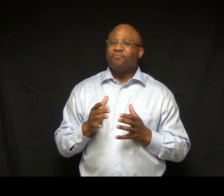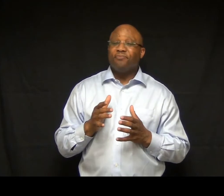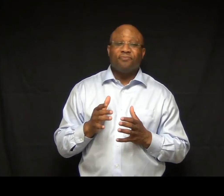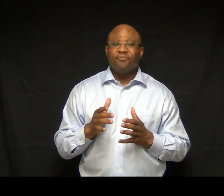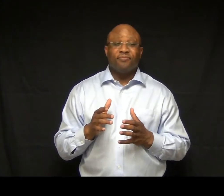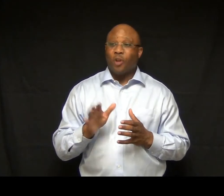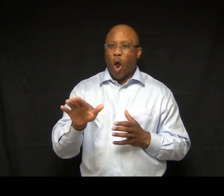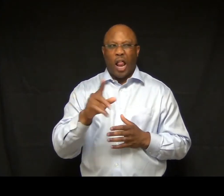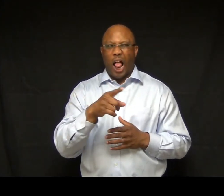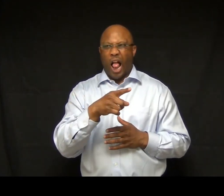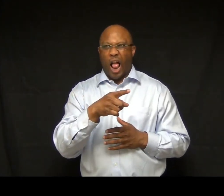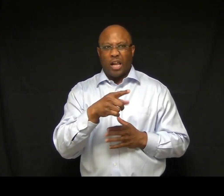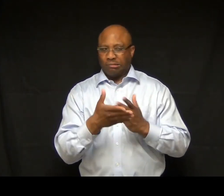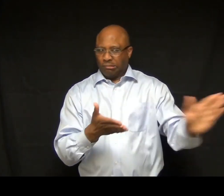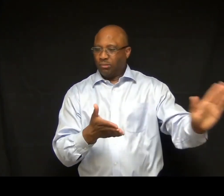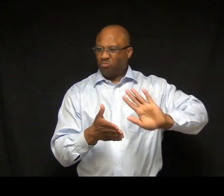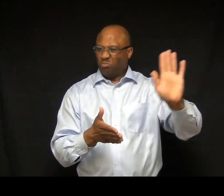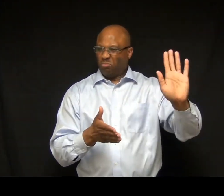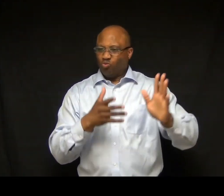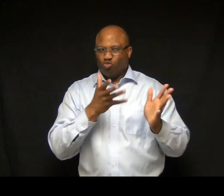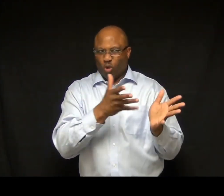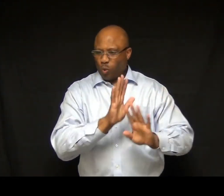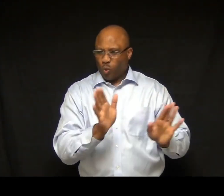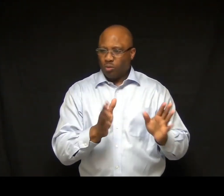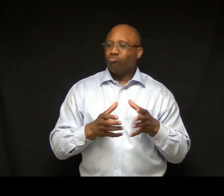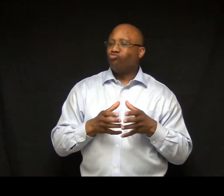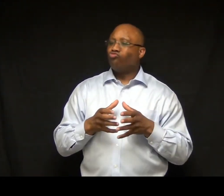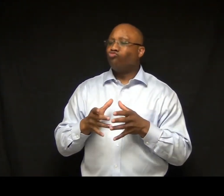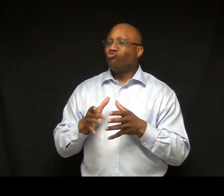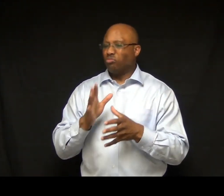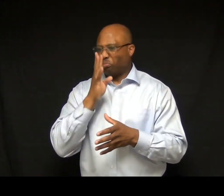Bullying can also include